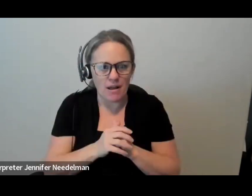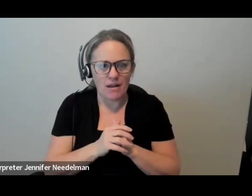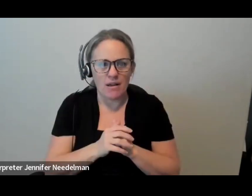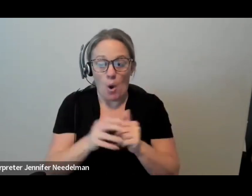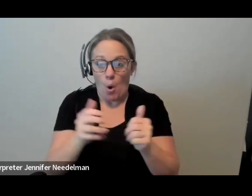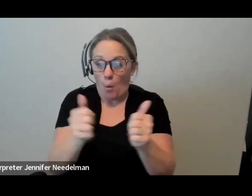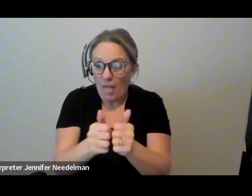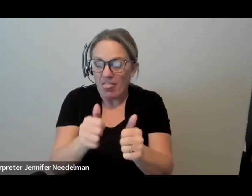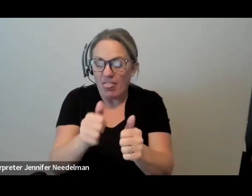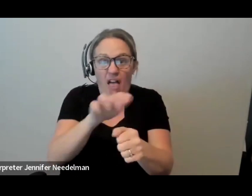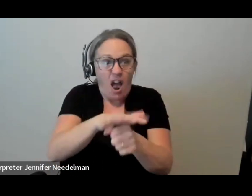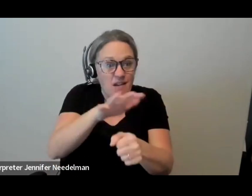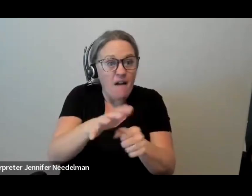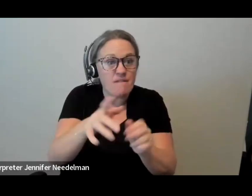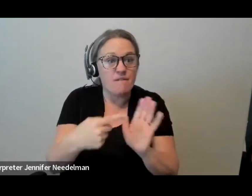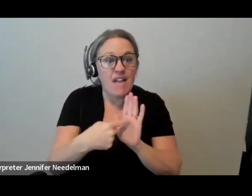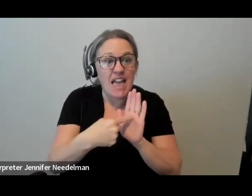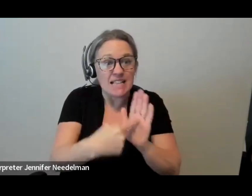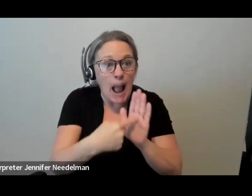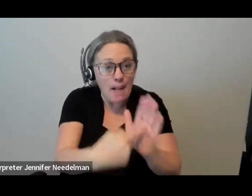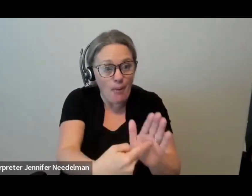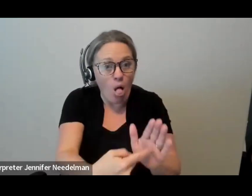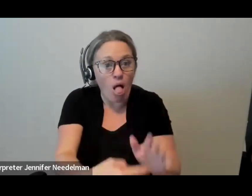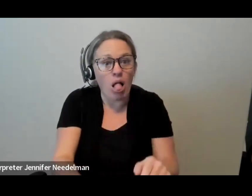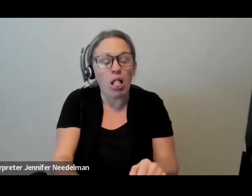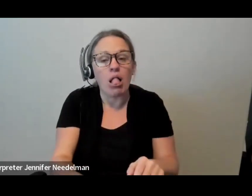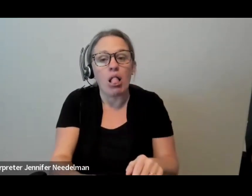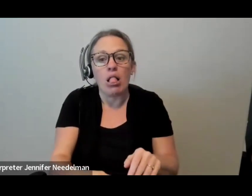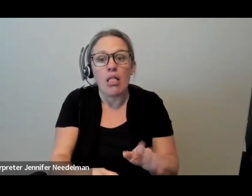examples and modeling